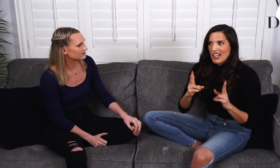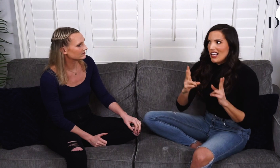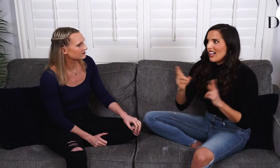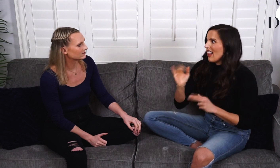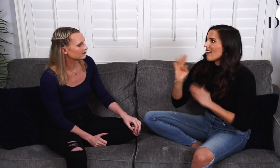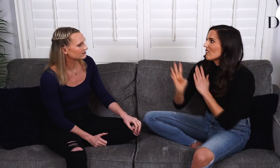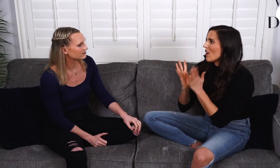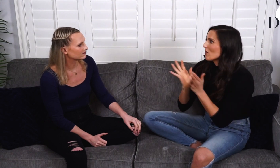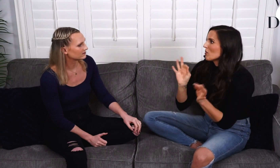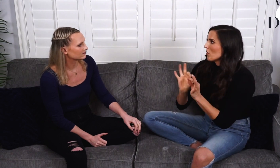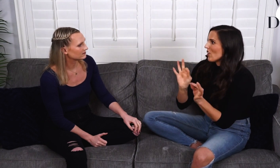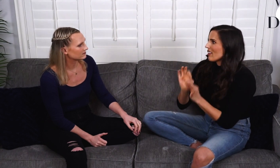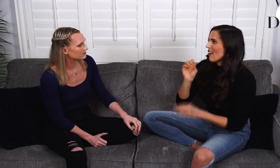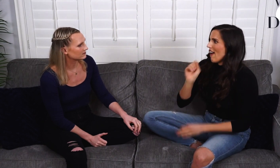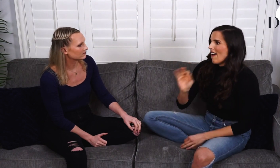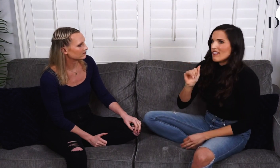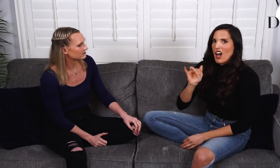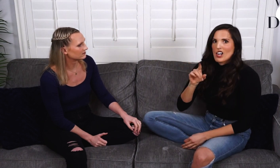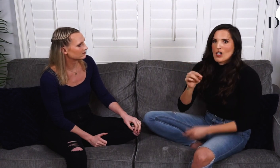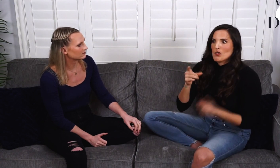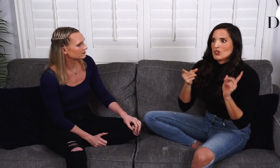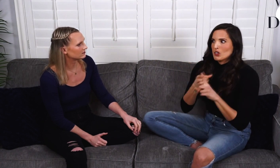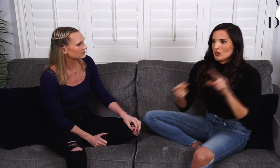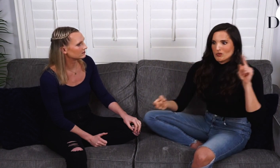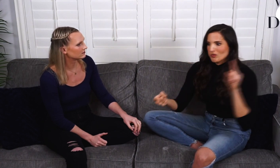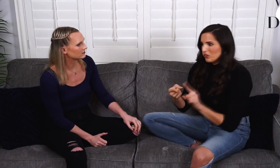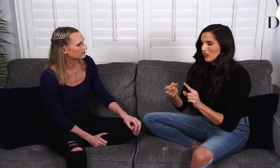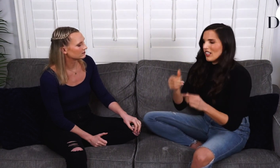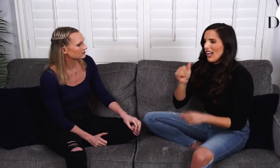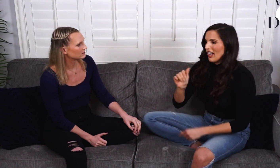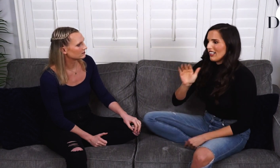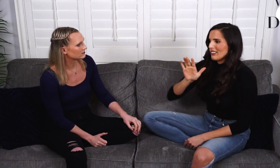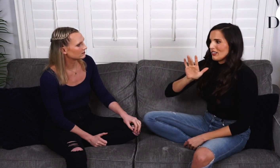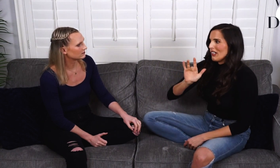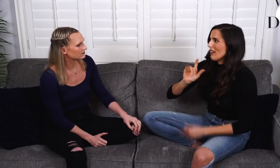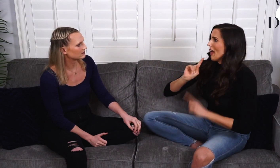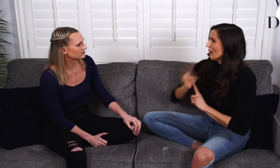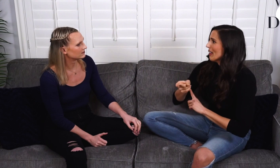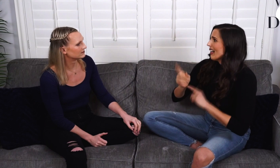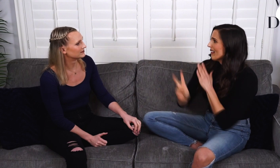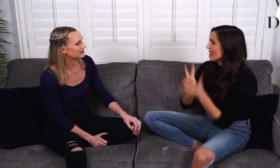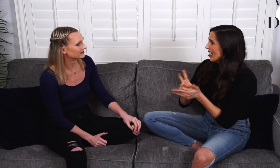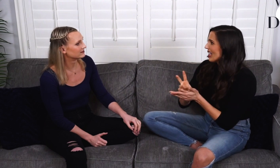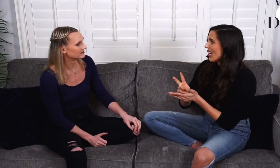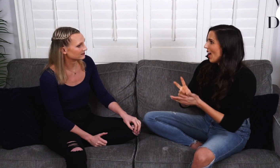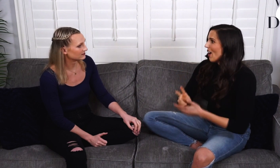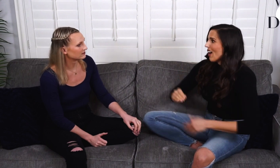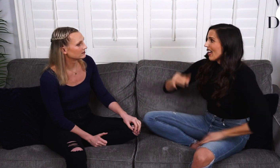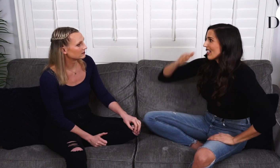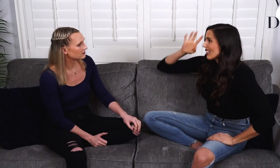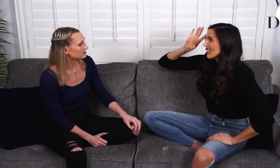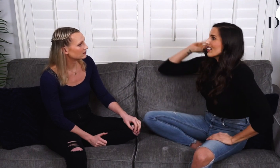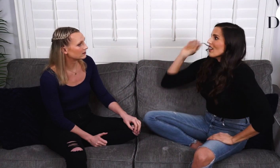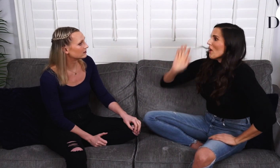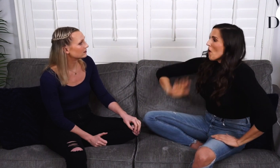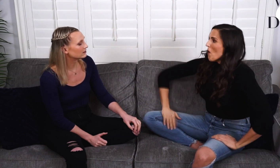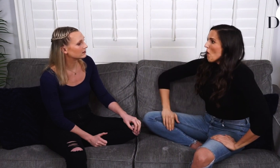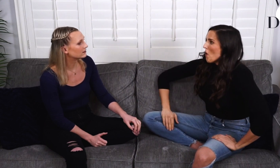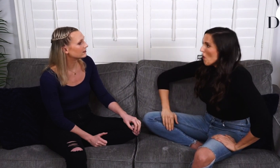it like four hours worth of audio and I'll reduce it down to like a 25-minute video. So whew!